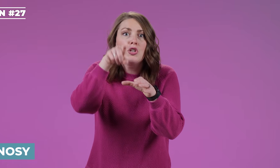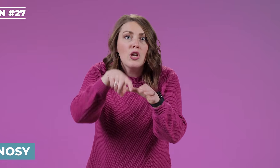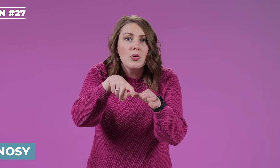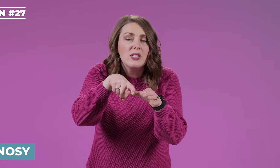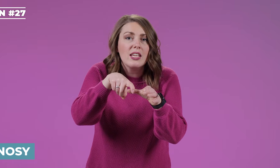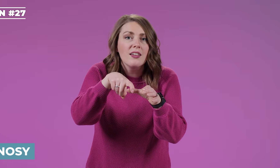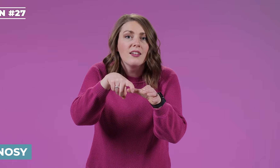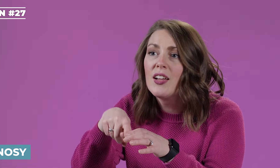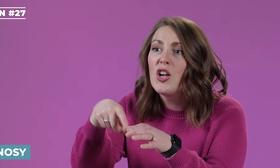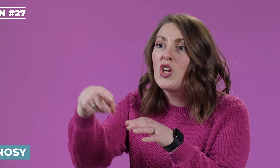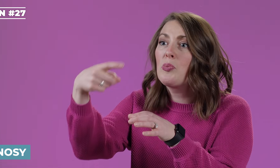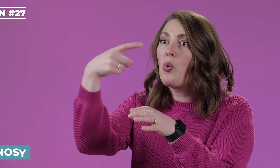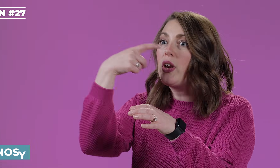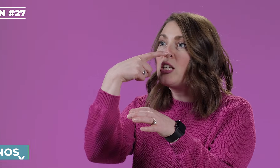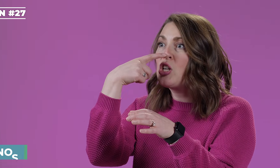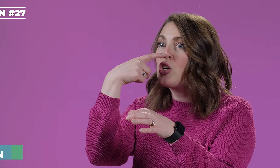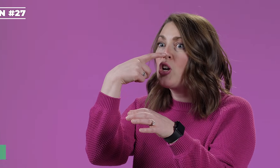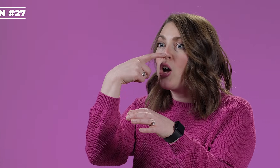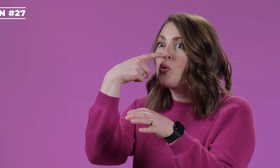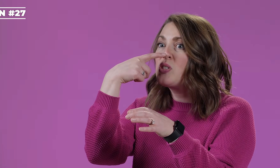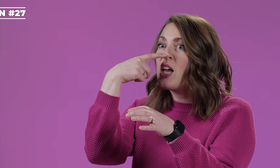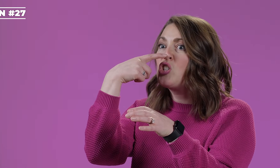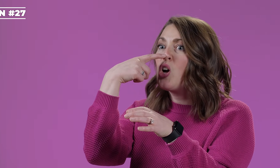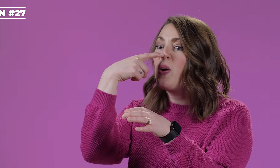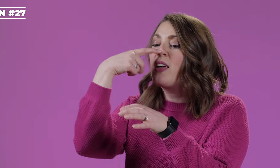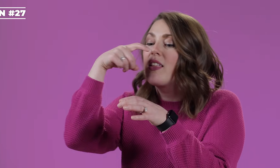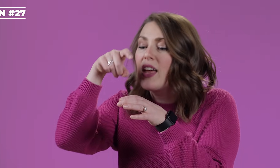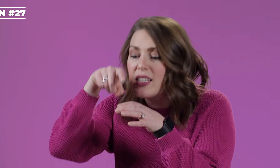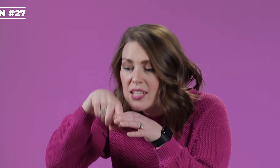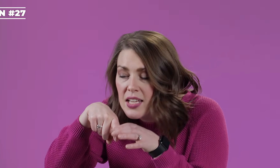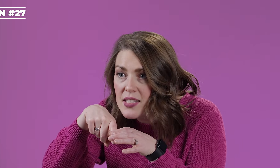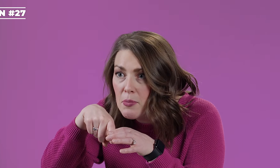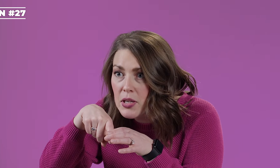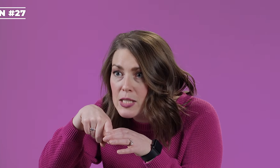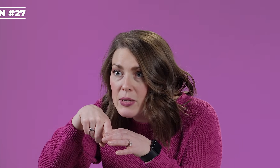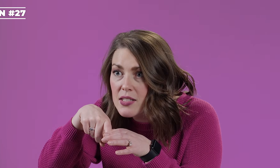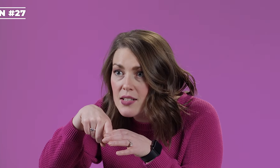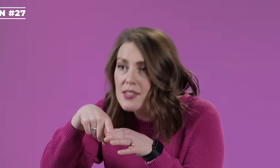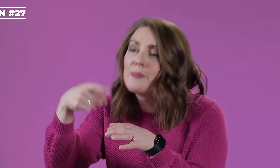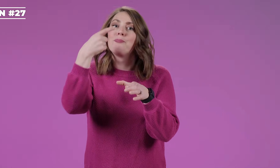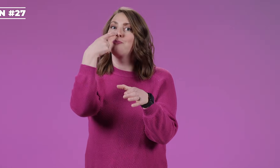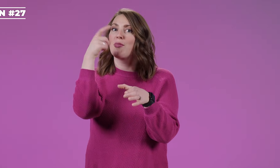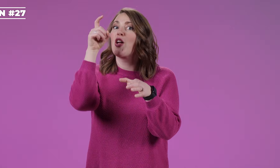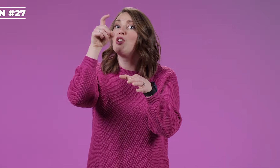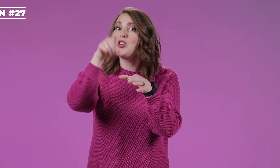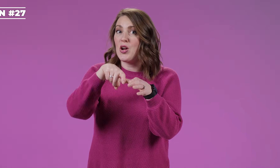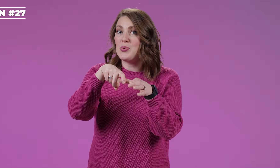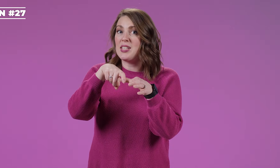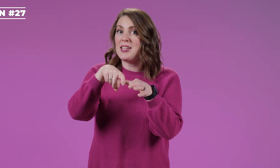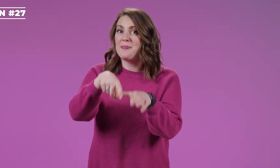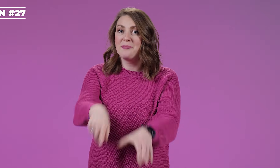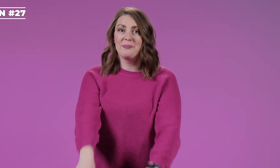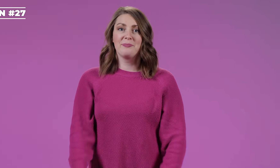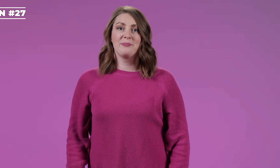nosy. You're pointing to your nose and showing that it's in somebody's business. nosy.